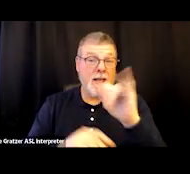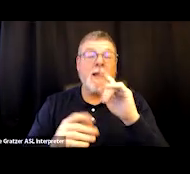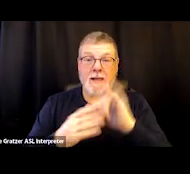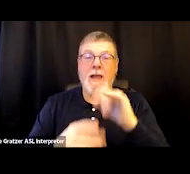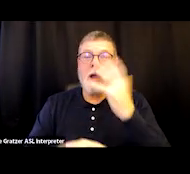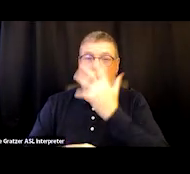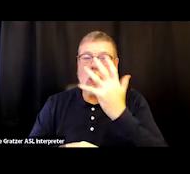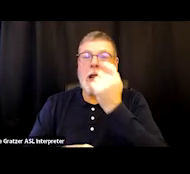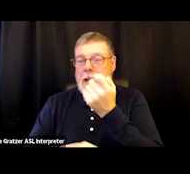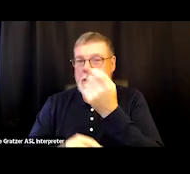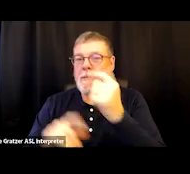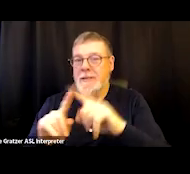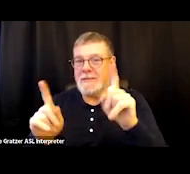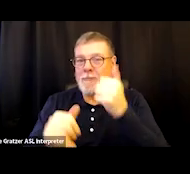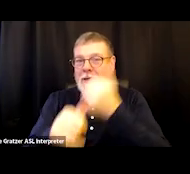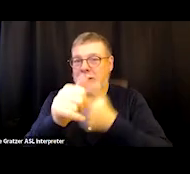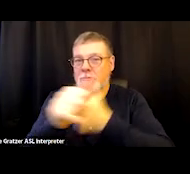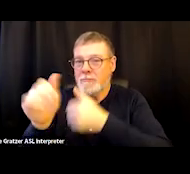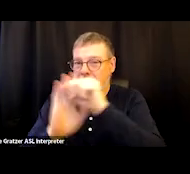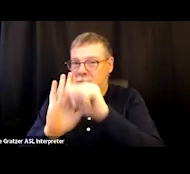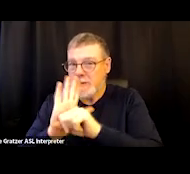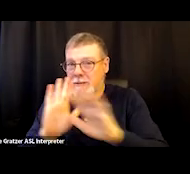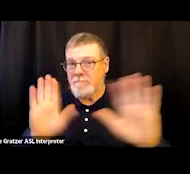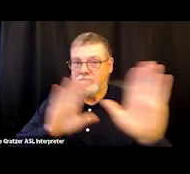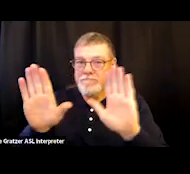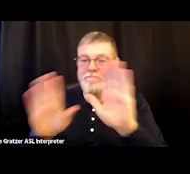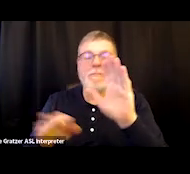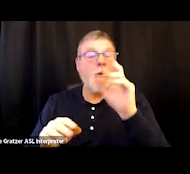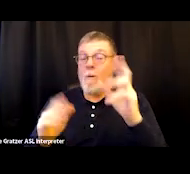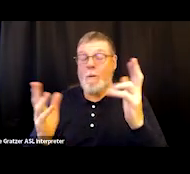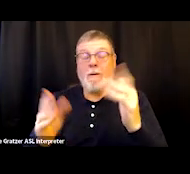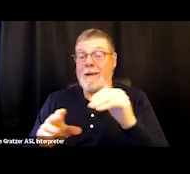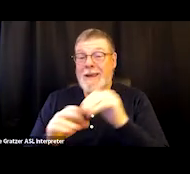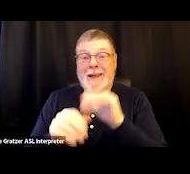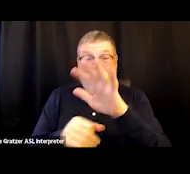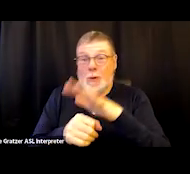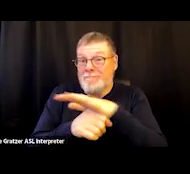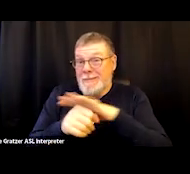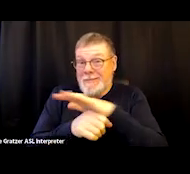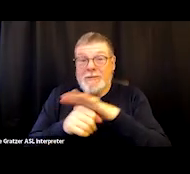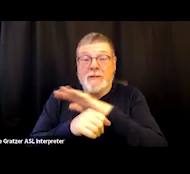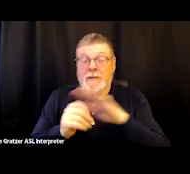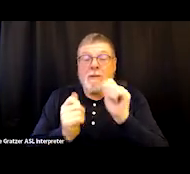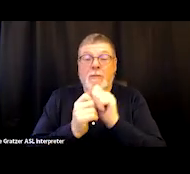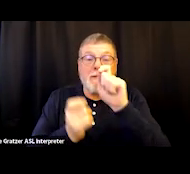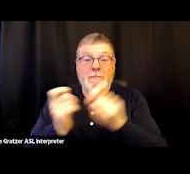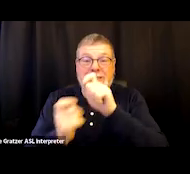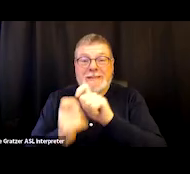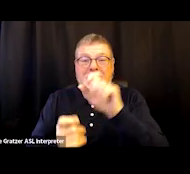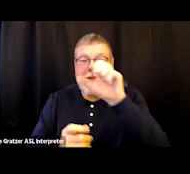a little bit different in your state or even in just in your locality with the specific Social Security Field Office